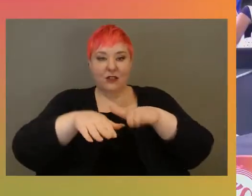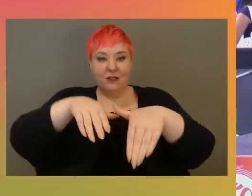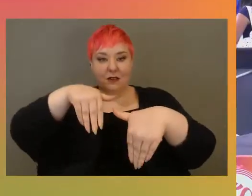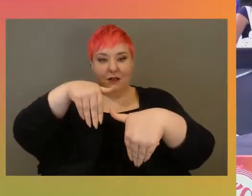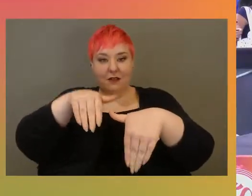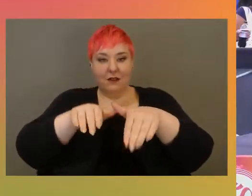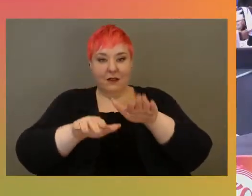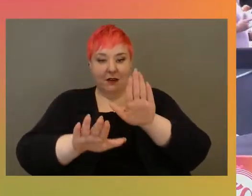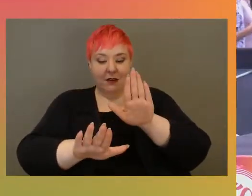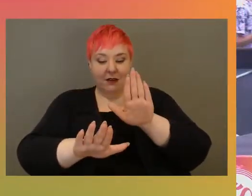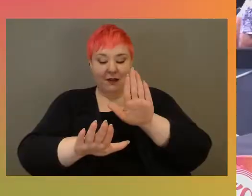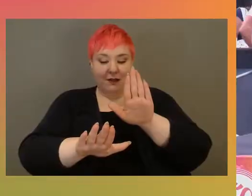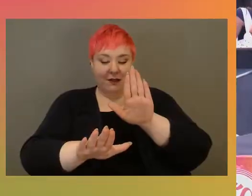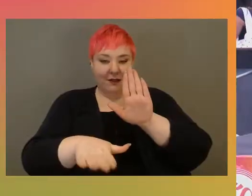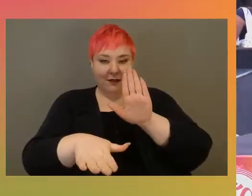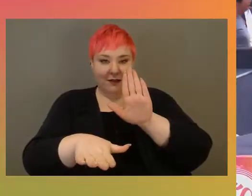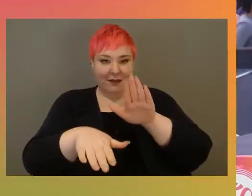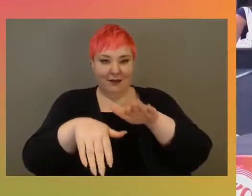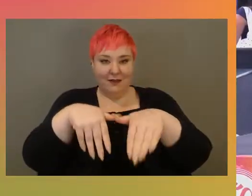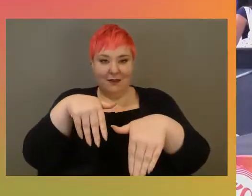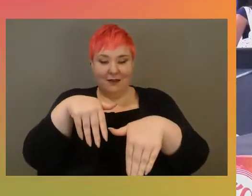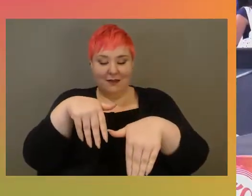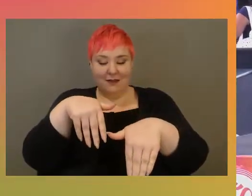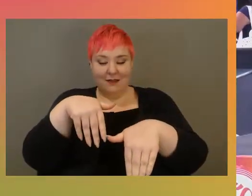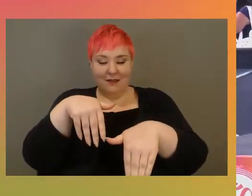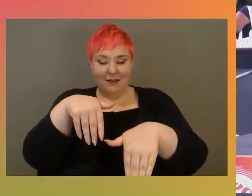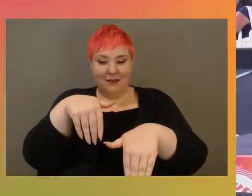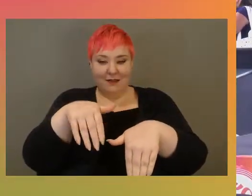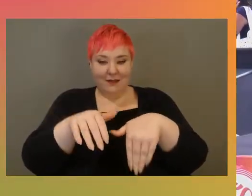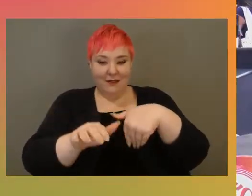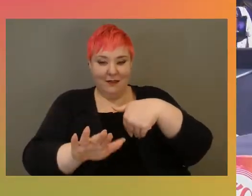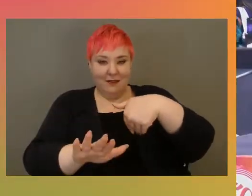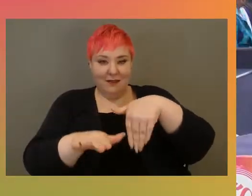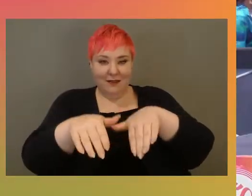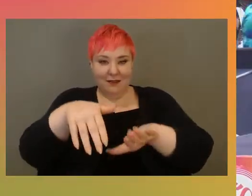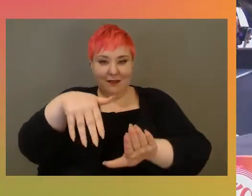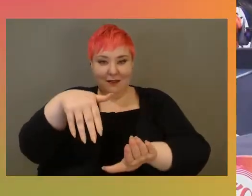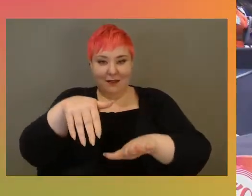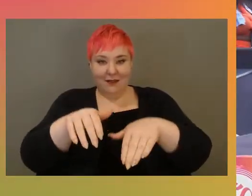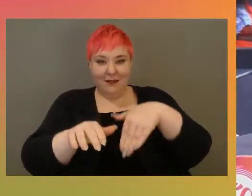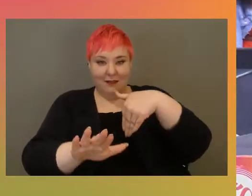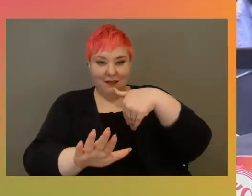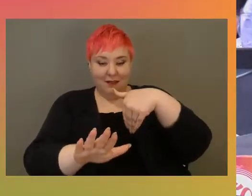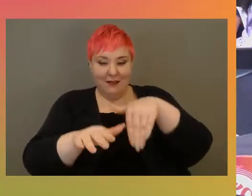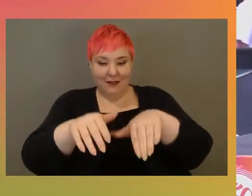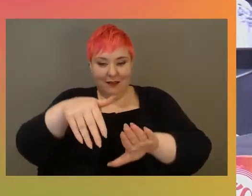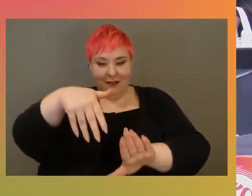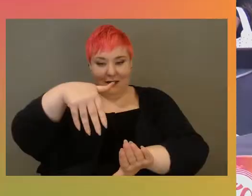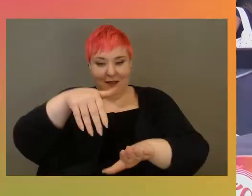TALK YOUR TOES UNDERNEATH, PICK YOUR KNEES UP AND COME INTO A BENT KNEE DOWNWARD FACING DOG, AND PEDDLE OUT YOUR LEGS.